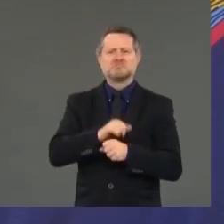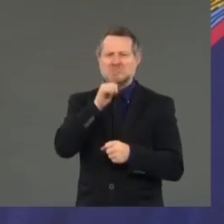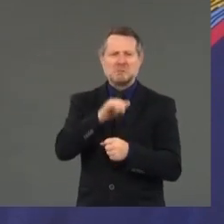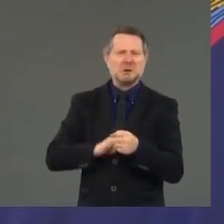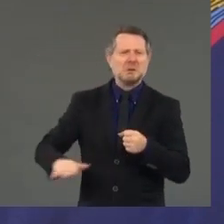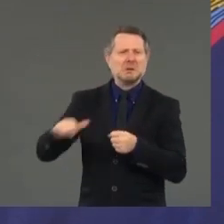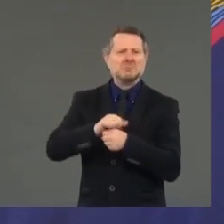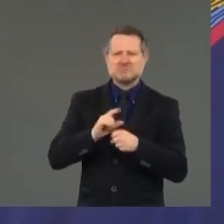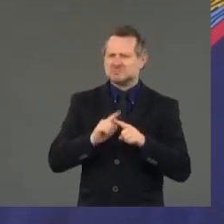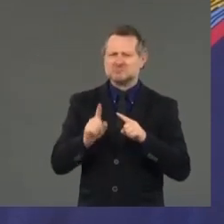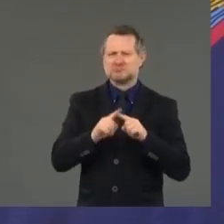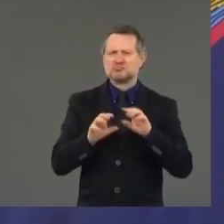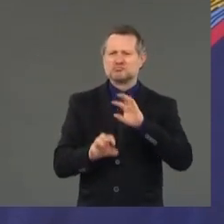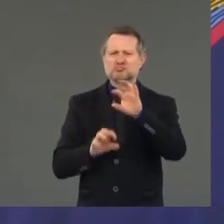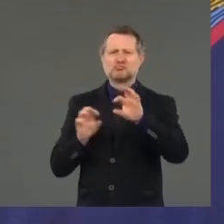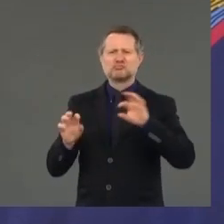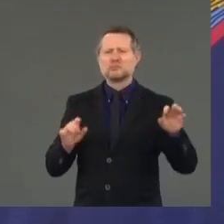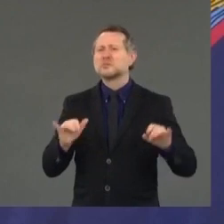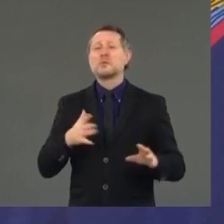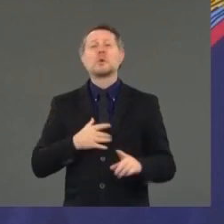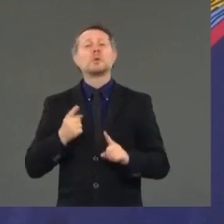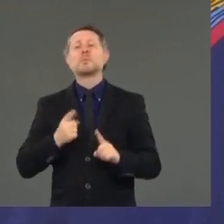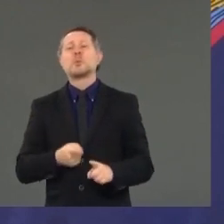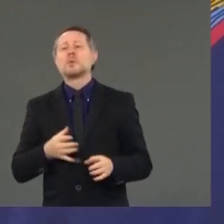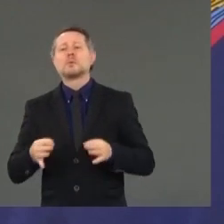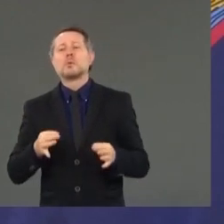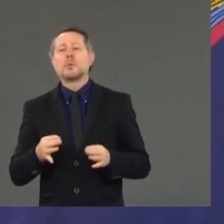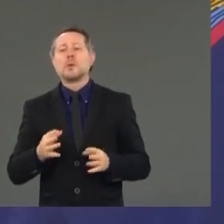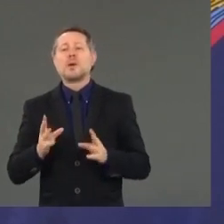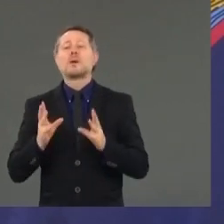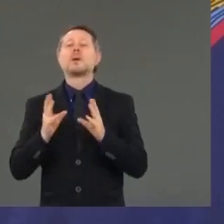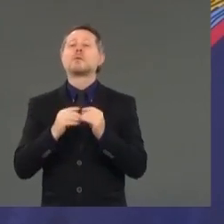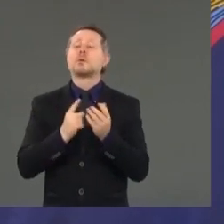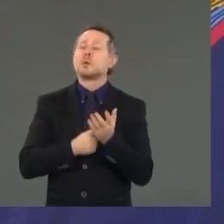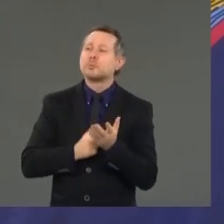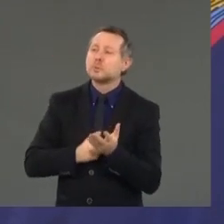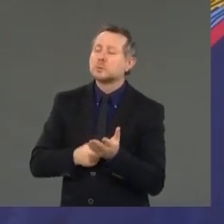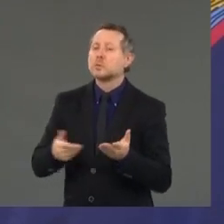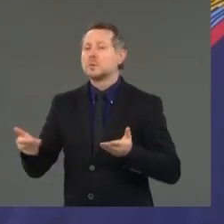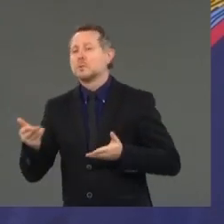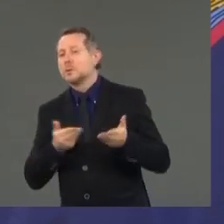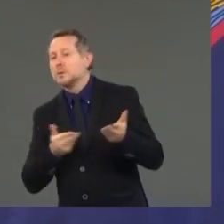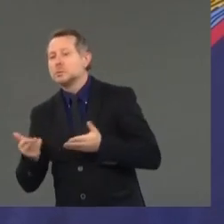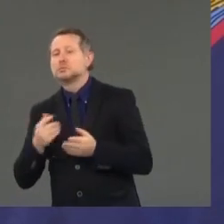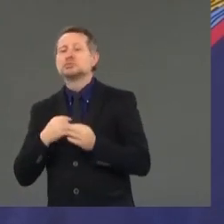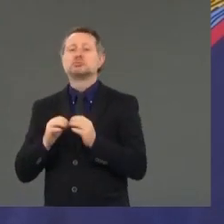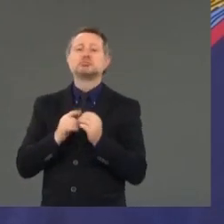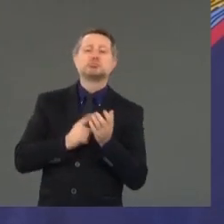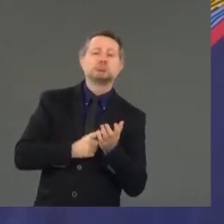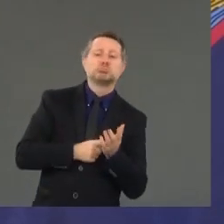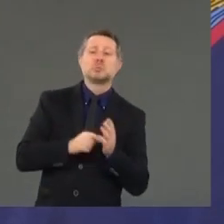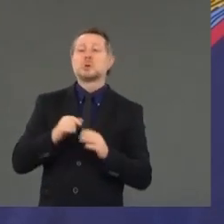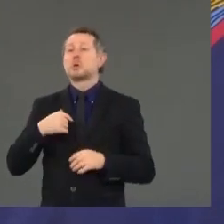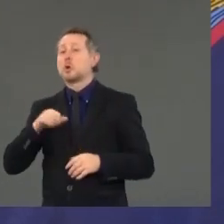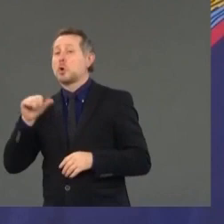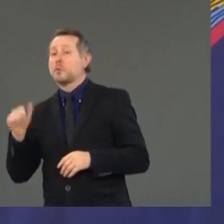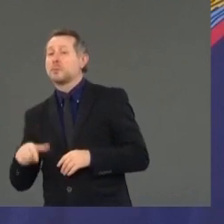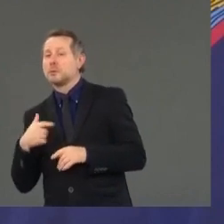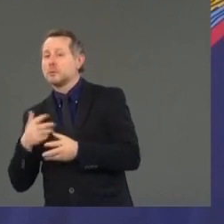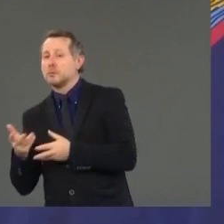ARE ALREADY REOPENING.